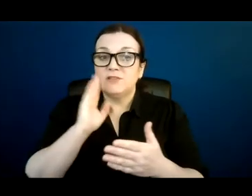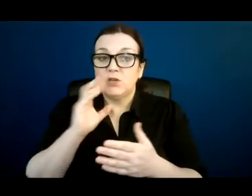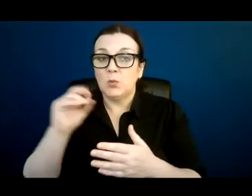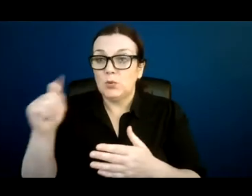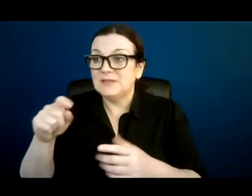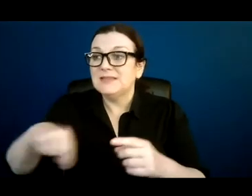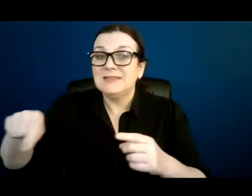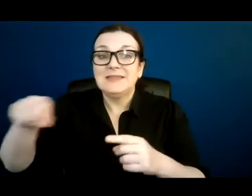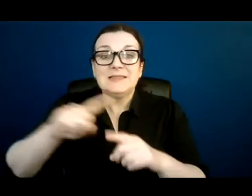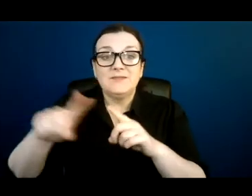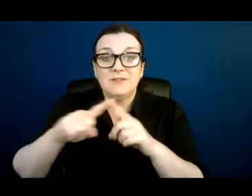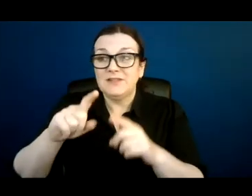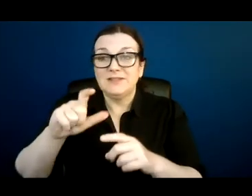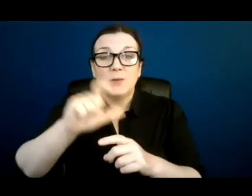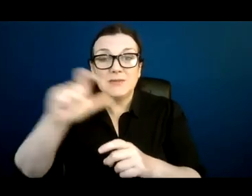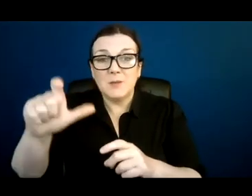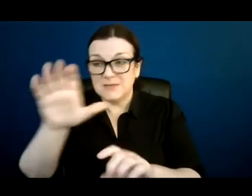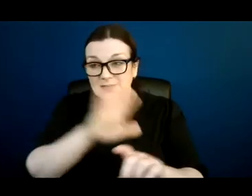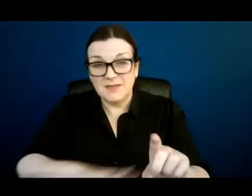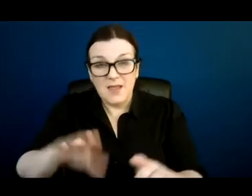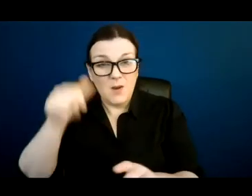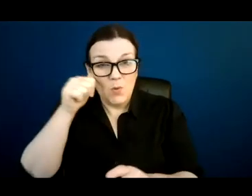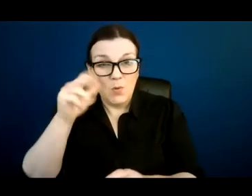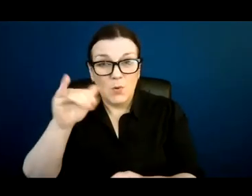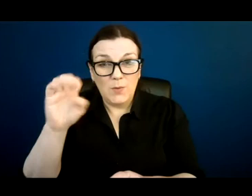and lieu weeks would know this as well from the national advocacy, every time I write to the bank